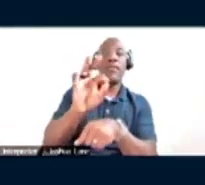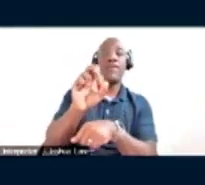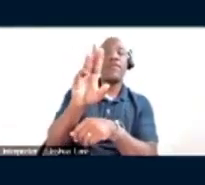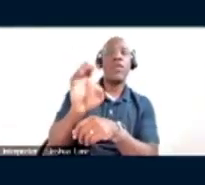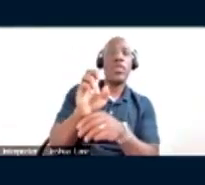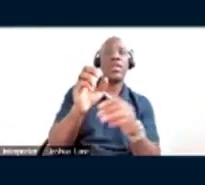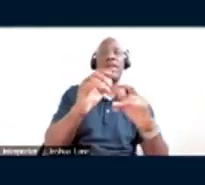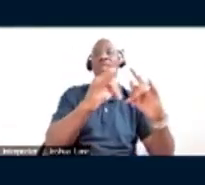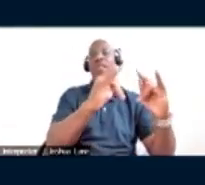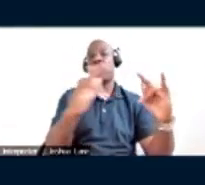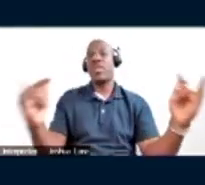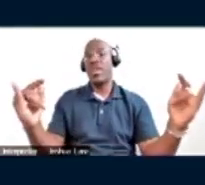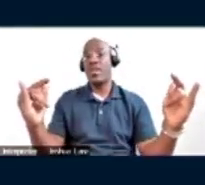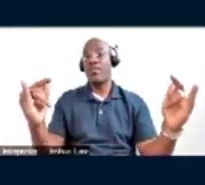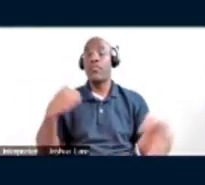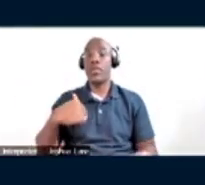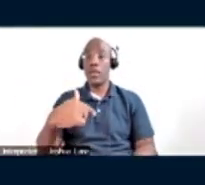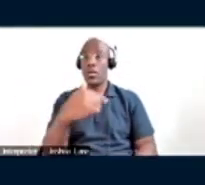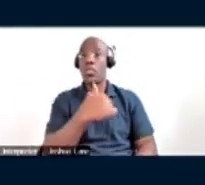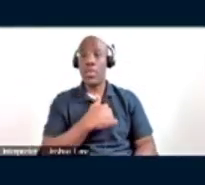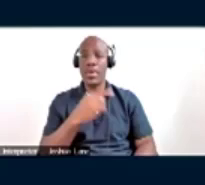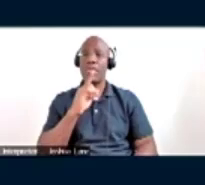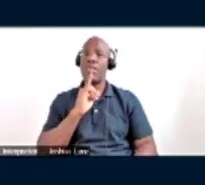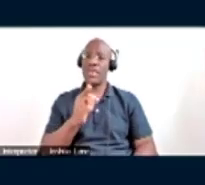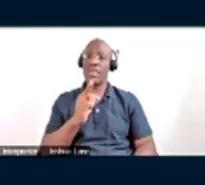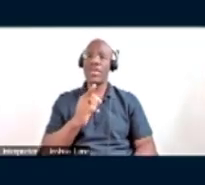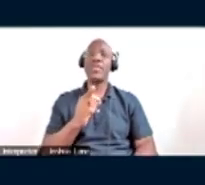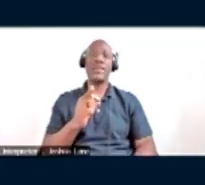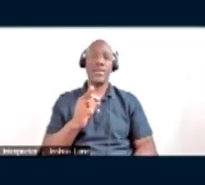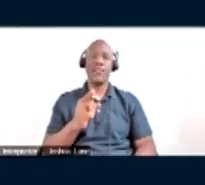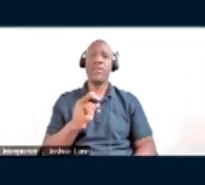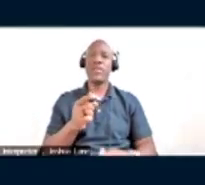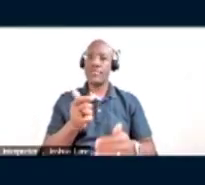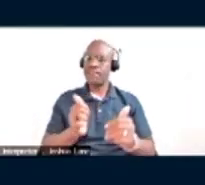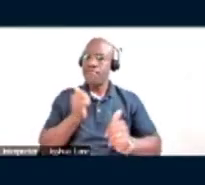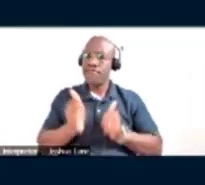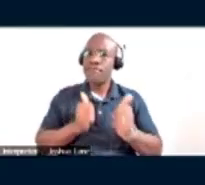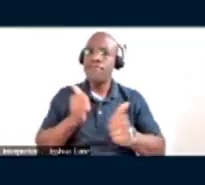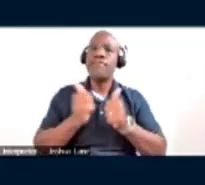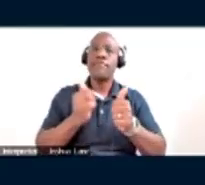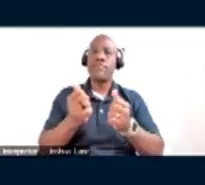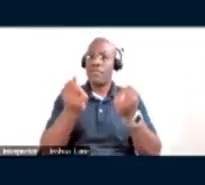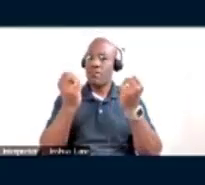And we've really taken efforts -- made multiple efforts to publicize this.